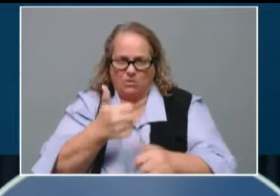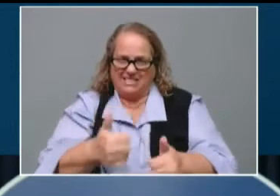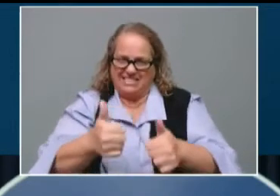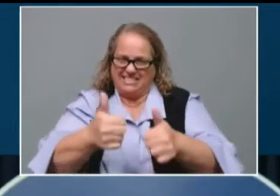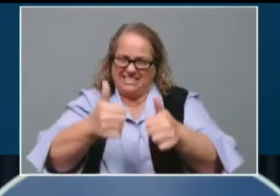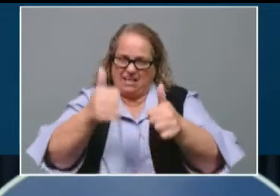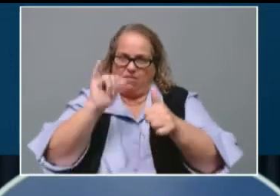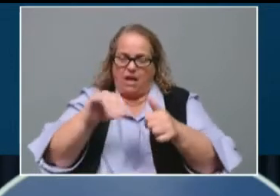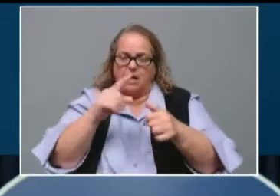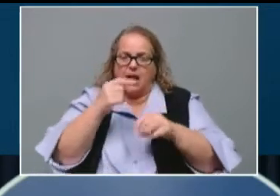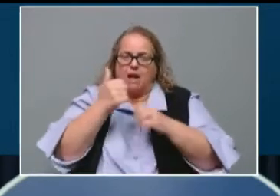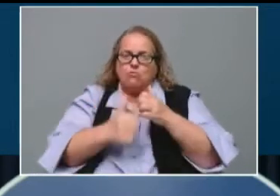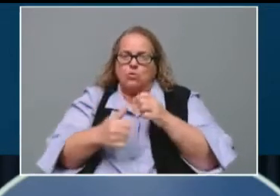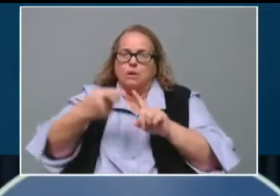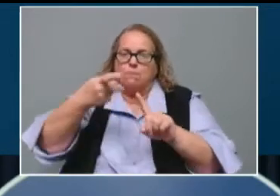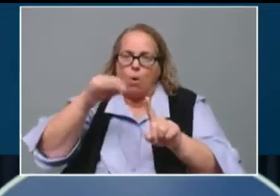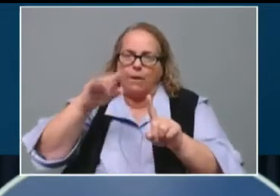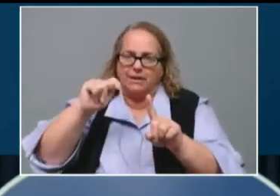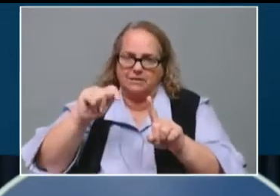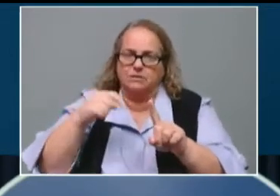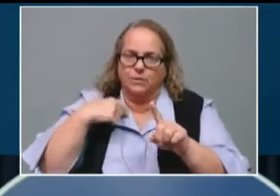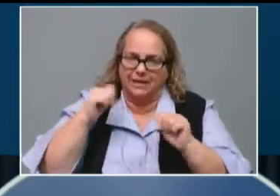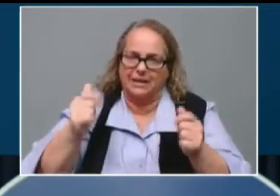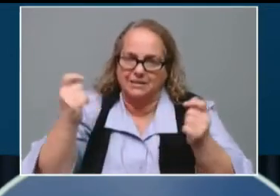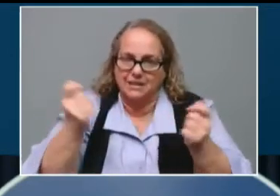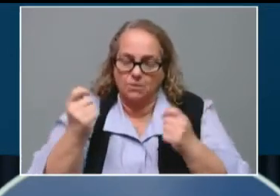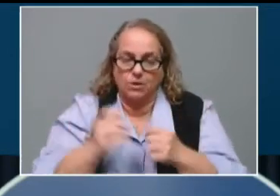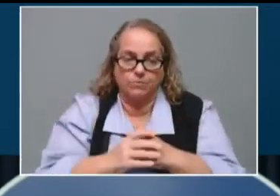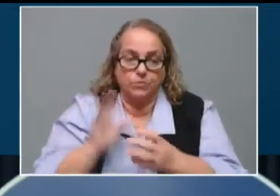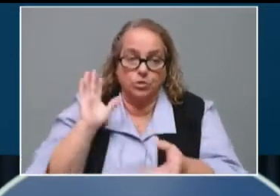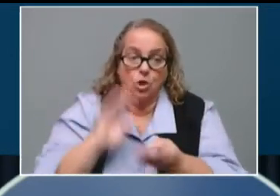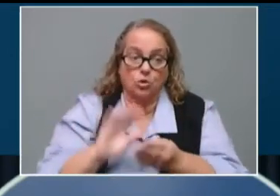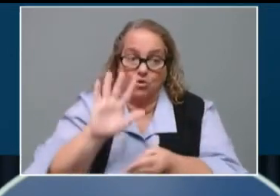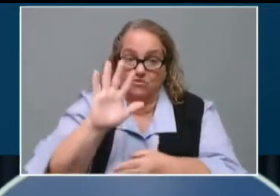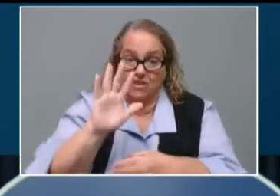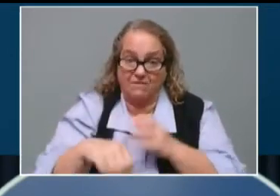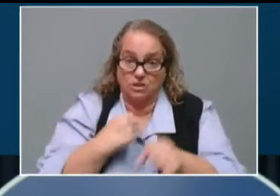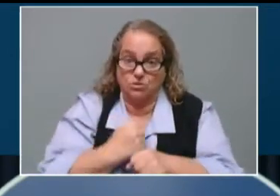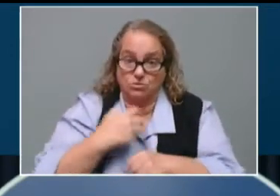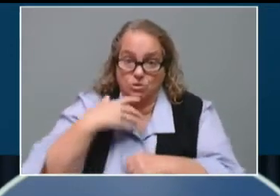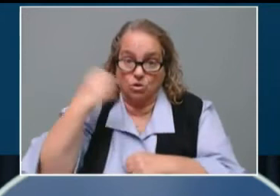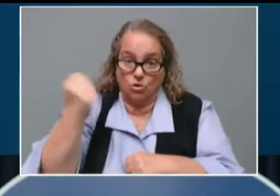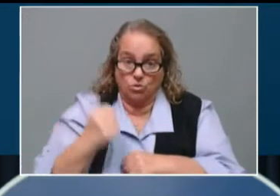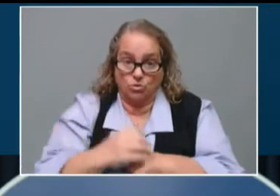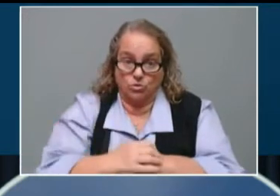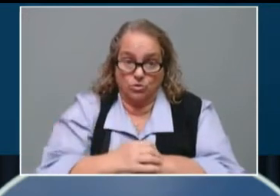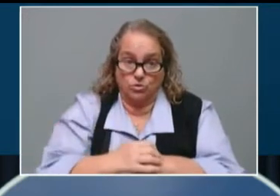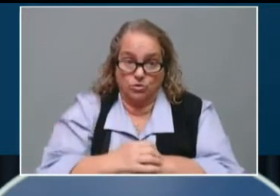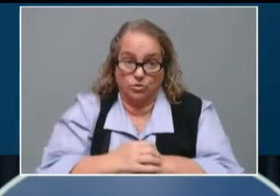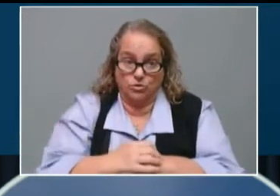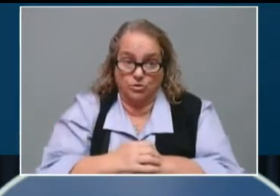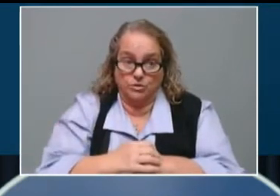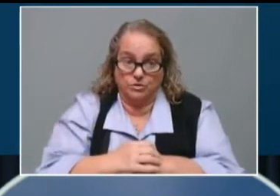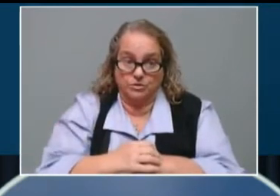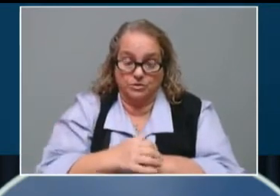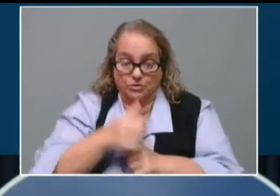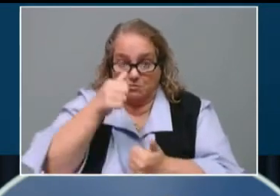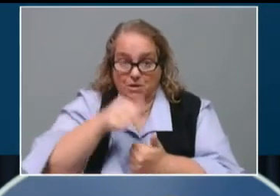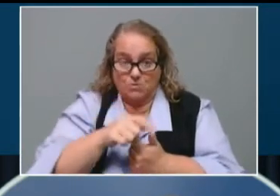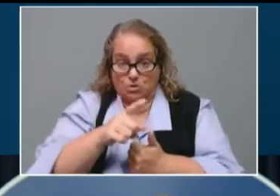celebrate. Total five years and older. So remember this used to be 12 and up.